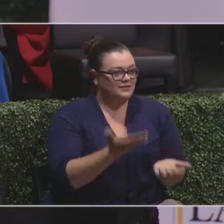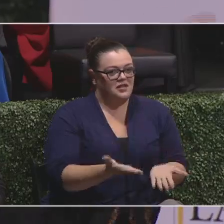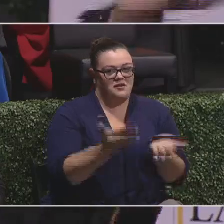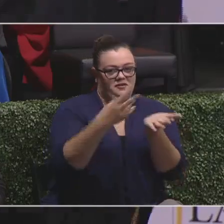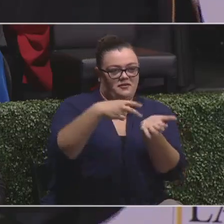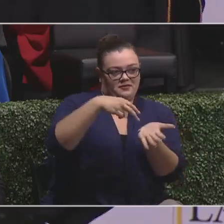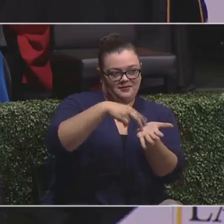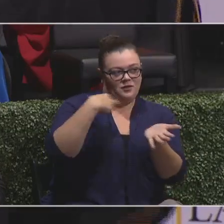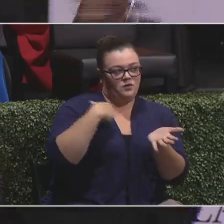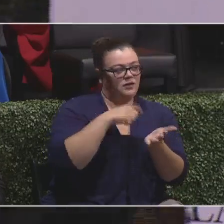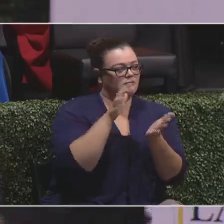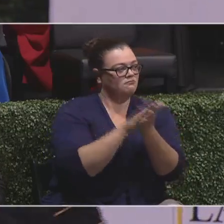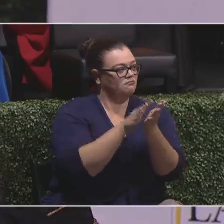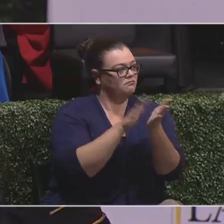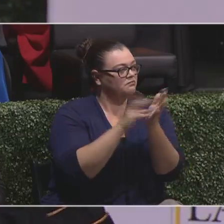OUR PARENTS, FAMILY AND FRIENDS, THE